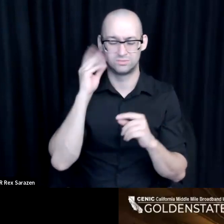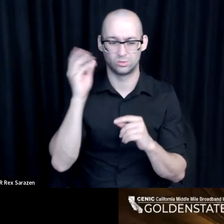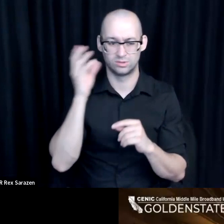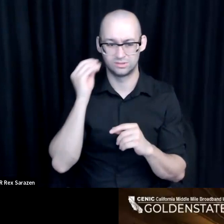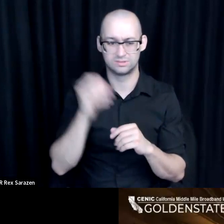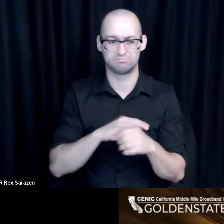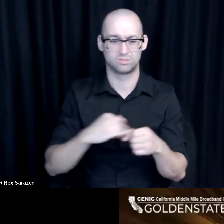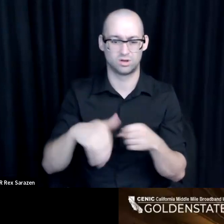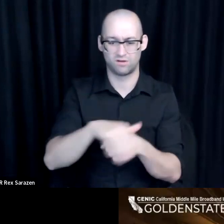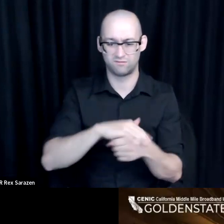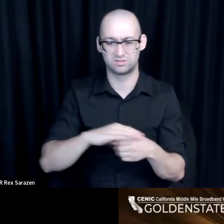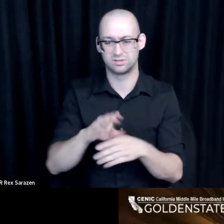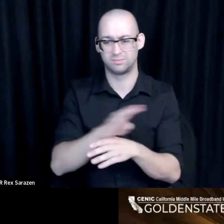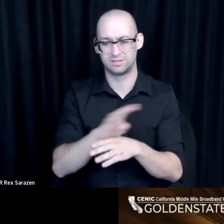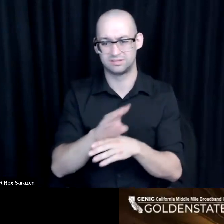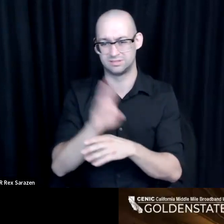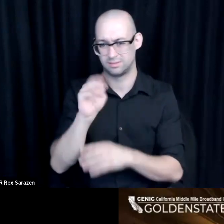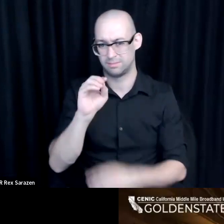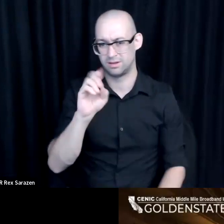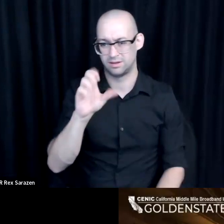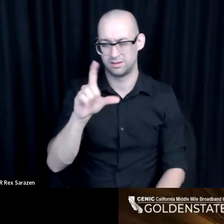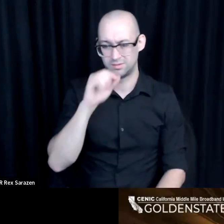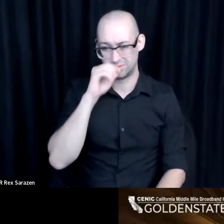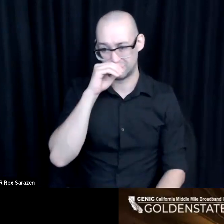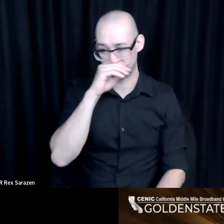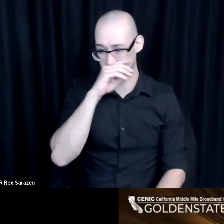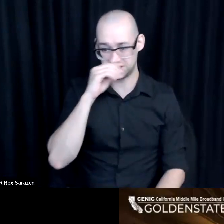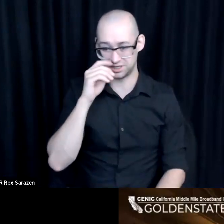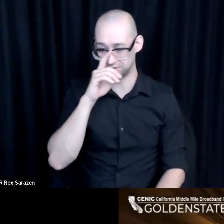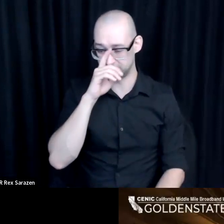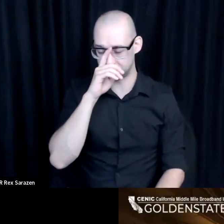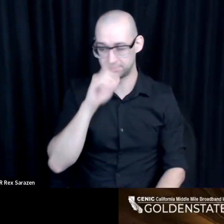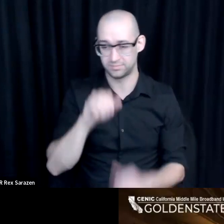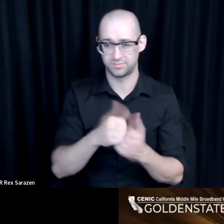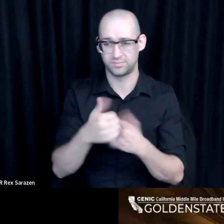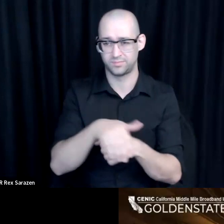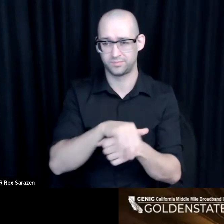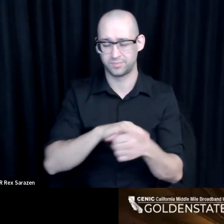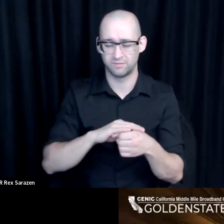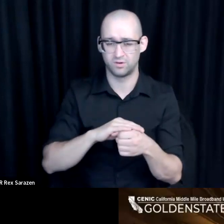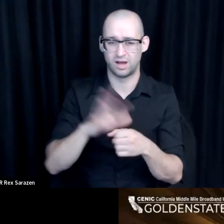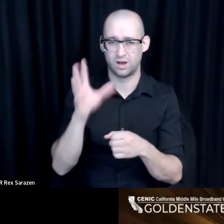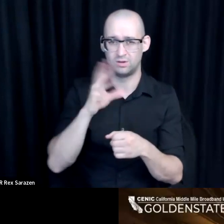you know, business models, how to manage outside vendors. It covers, you know, some of the legal